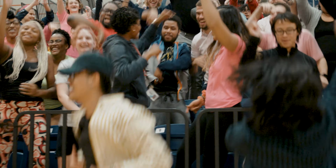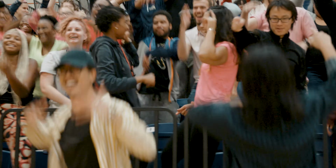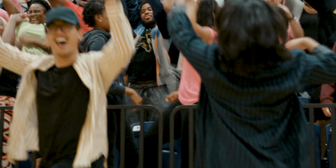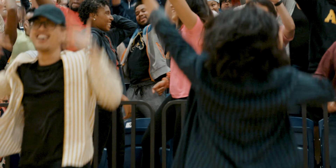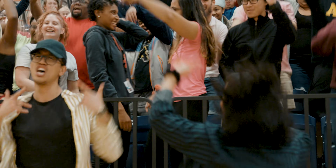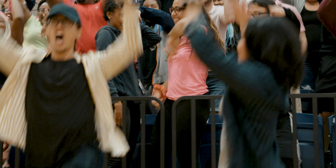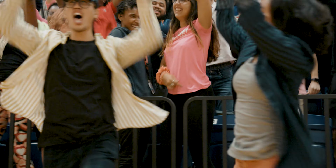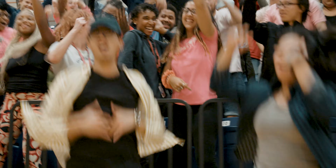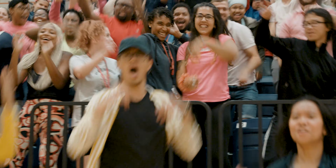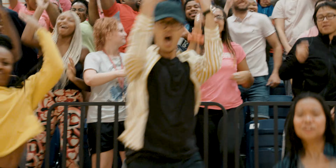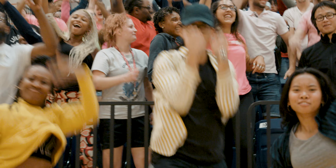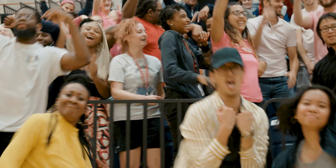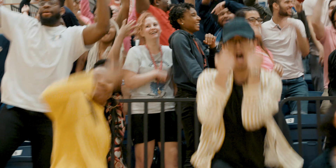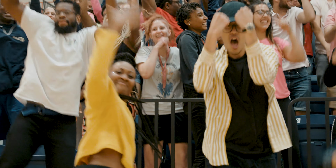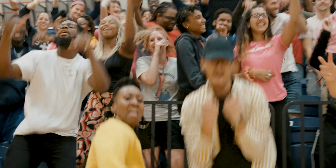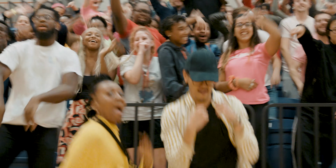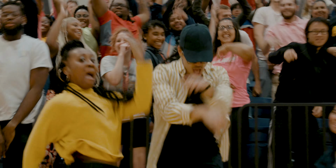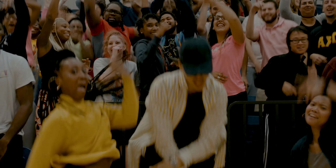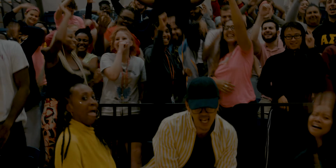Hip-Hop Music ending